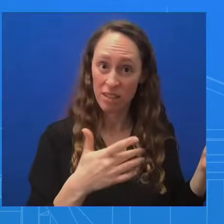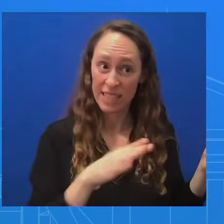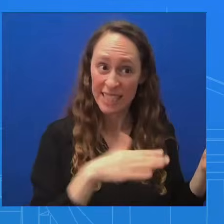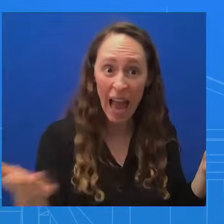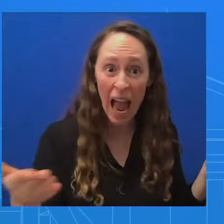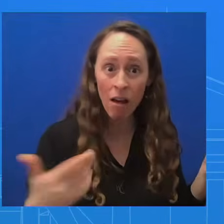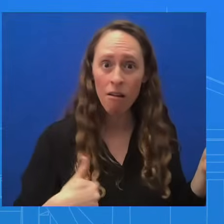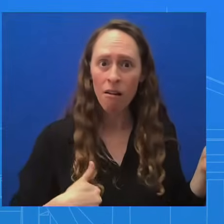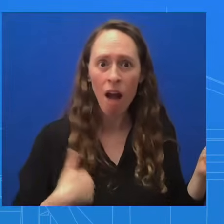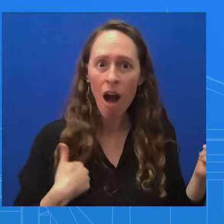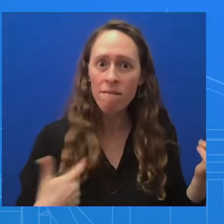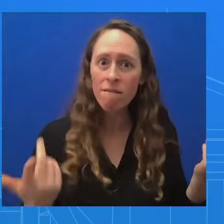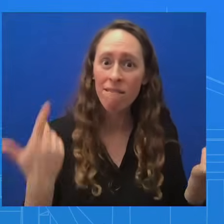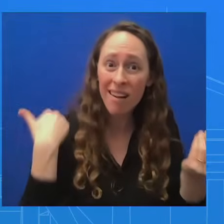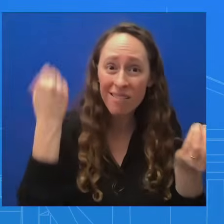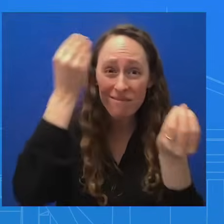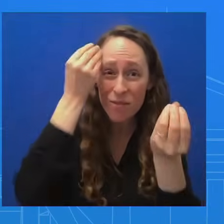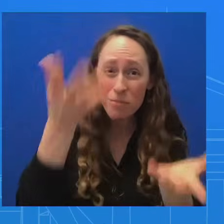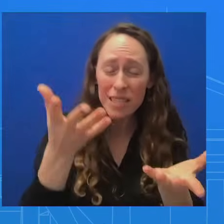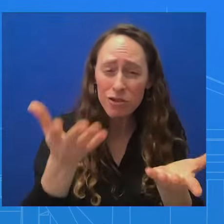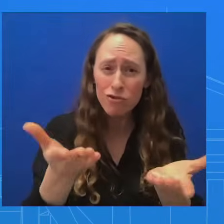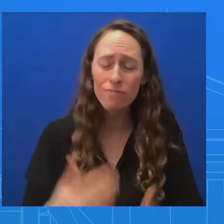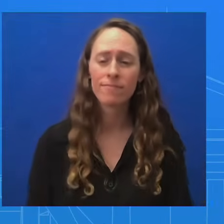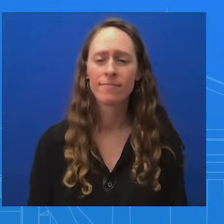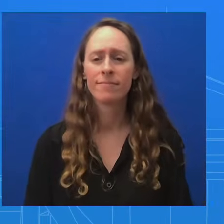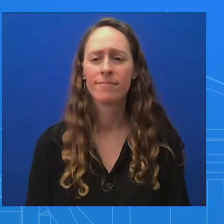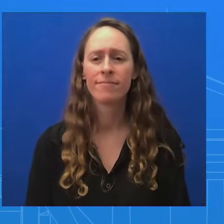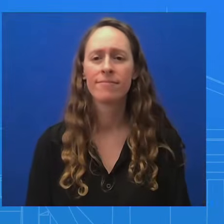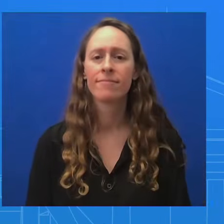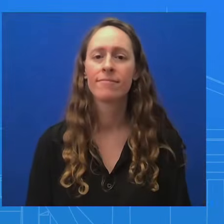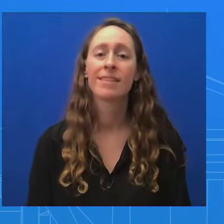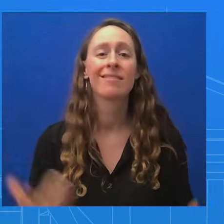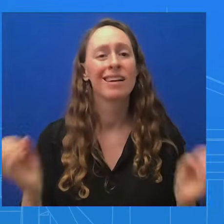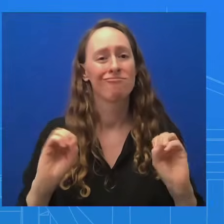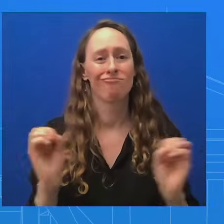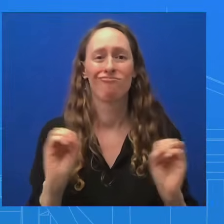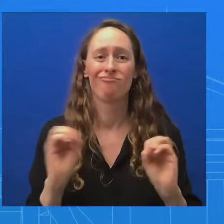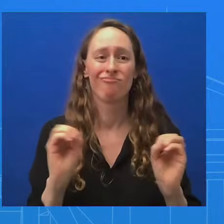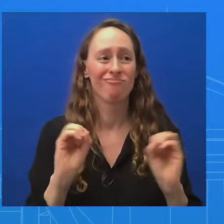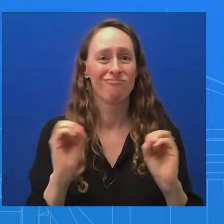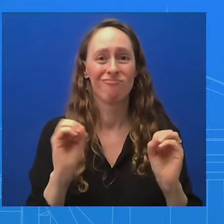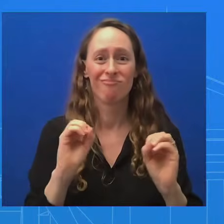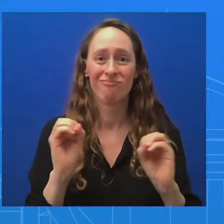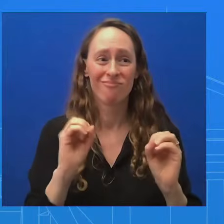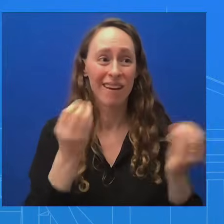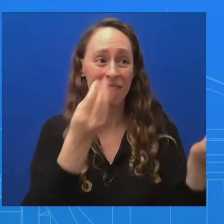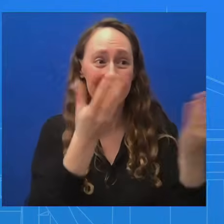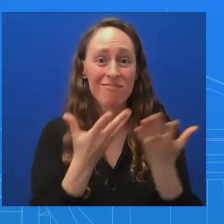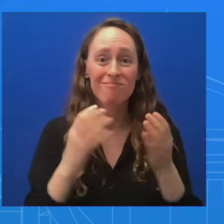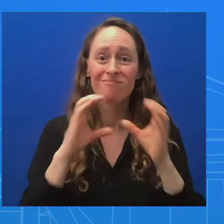about what we know about the -- the individual hostages. I will say, as I've said before: